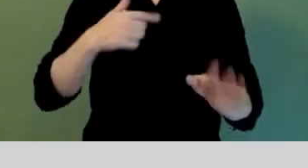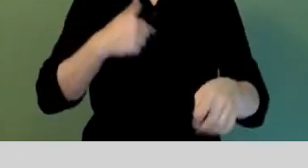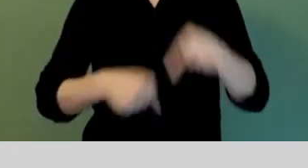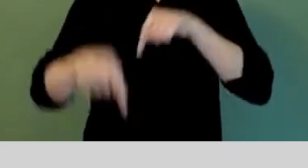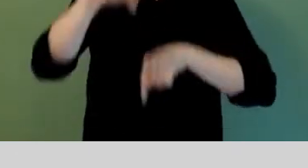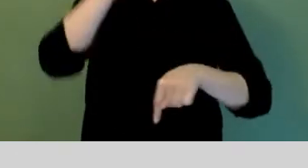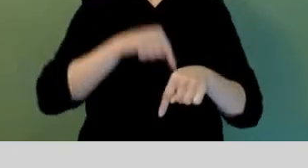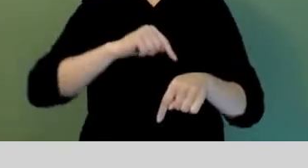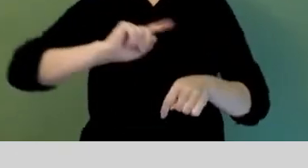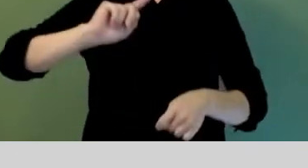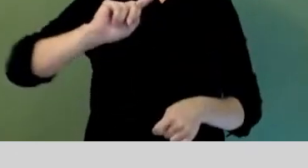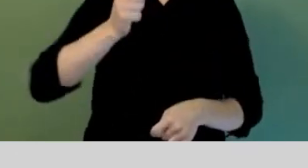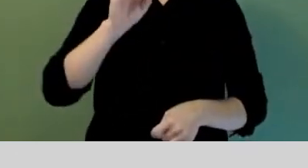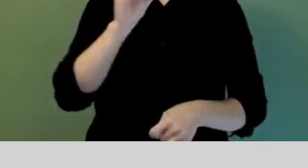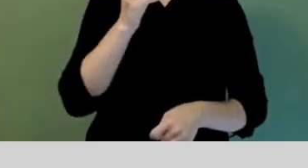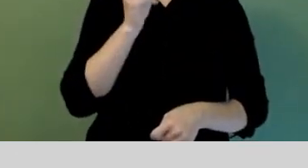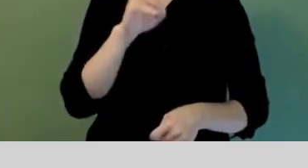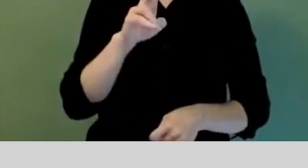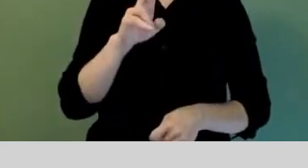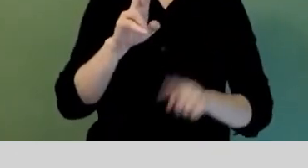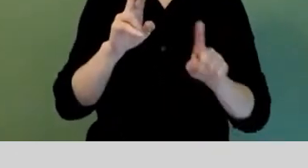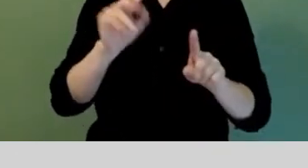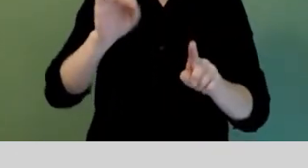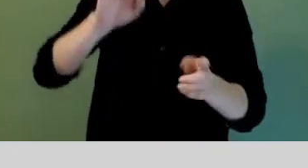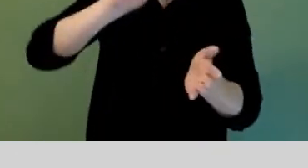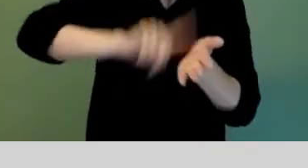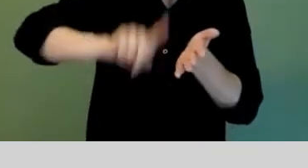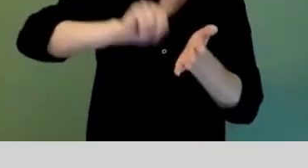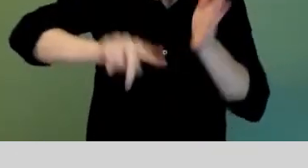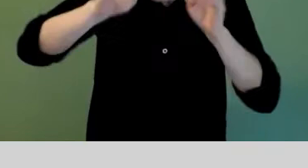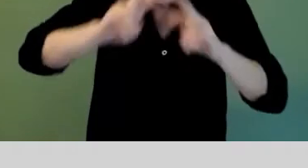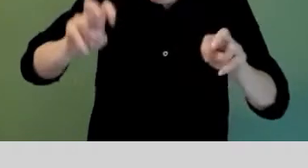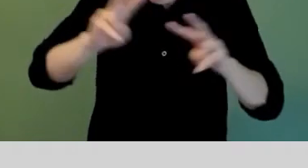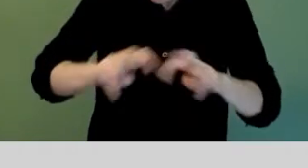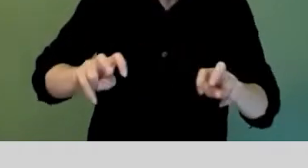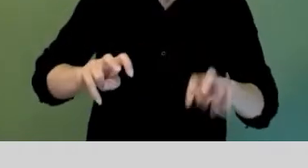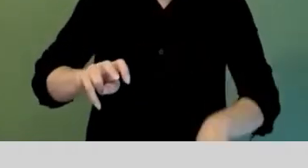Now under the hood, our modern Python decorated function,